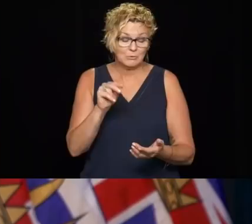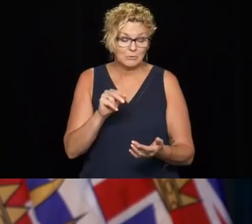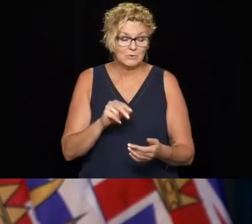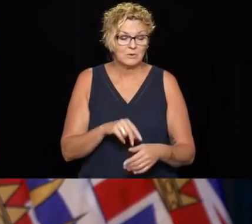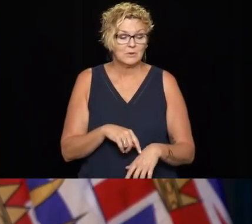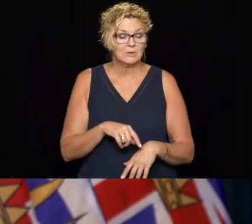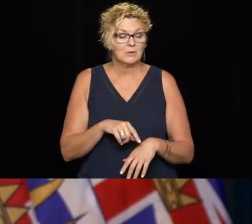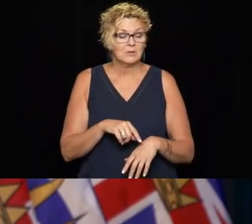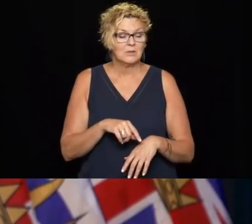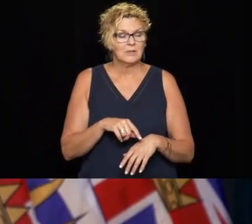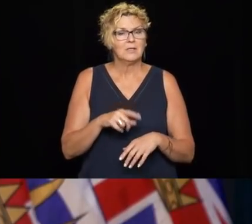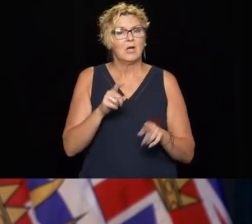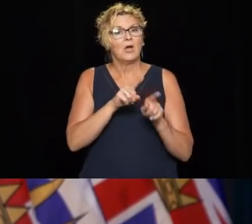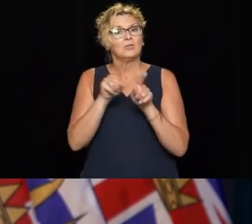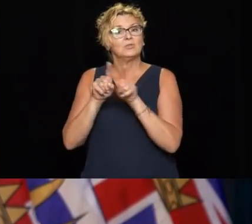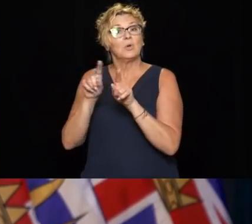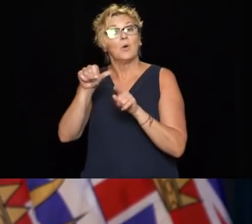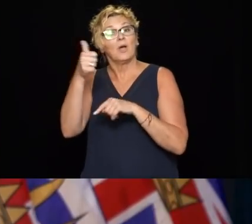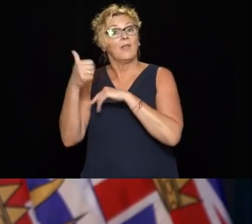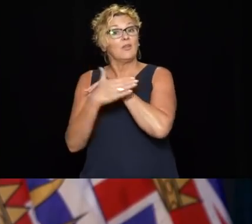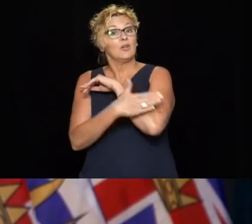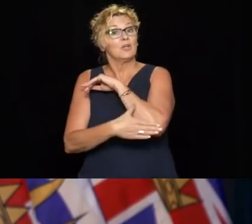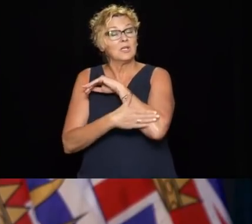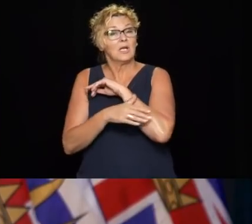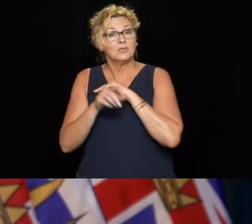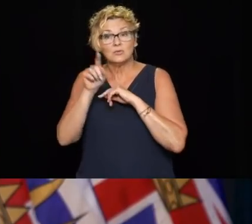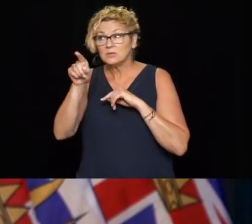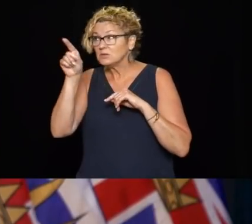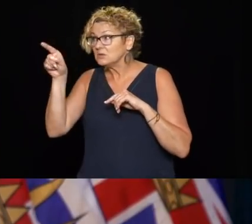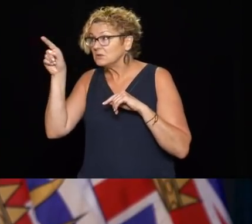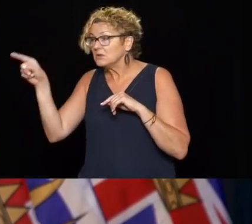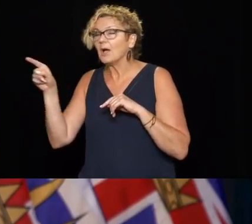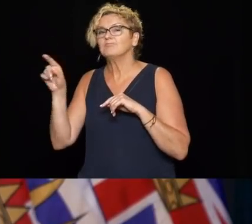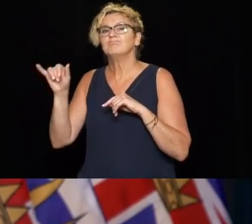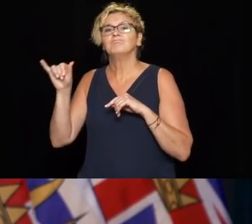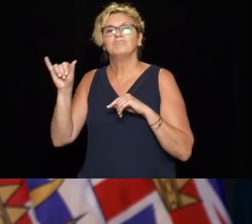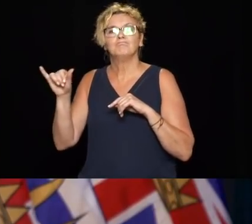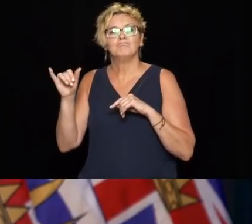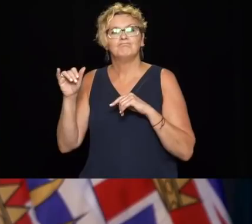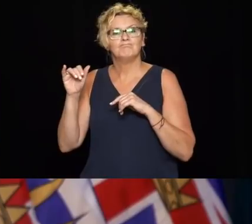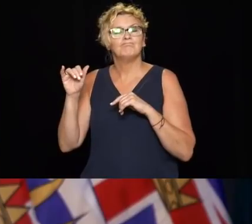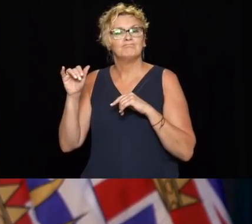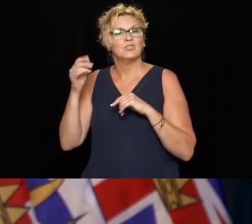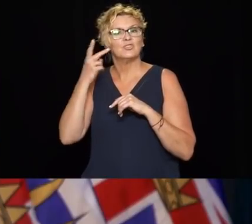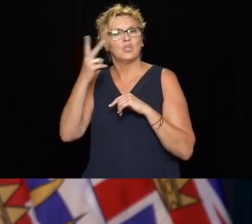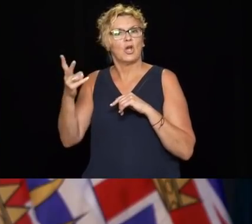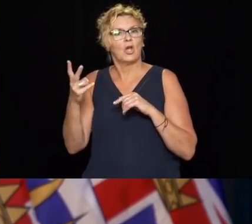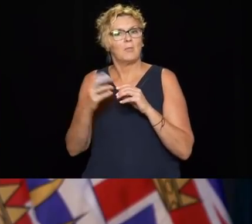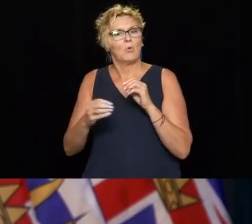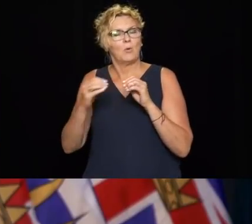countries around the world that were phased ahead of us and how their pandemic wave came through